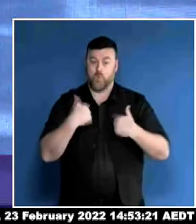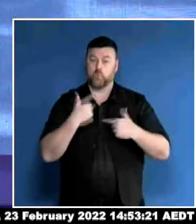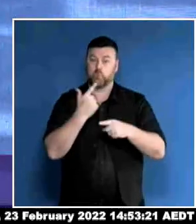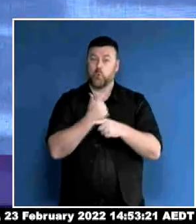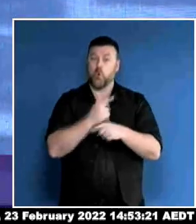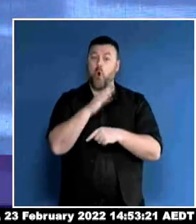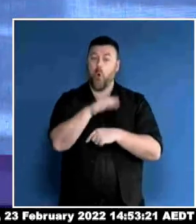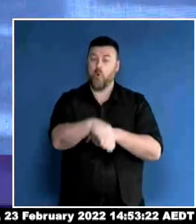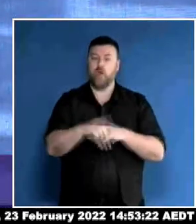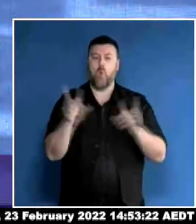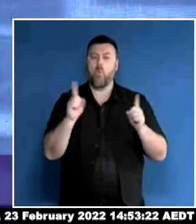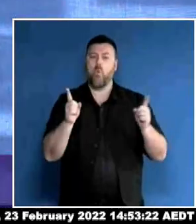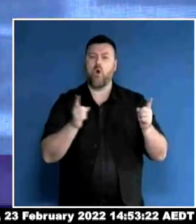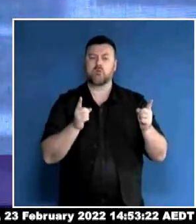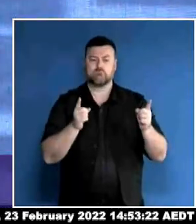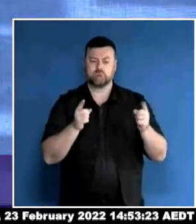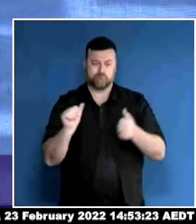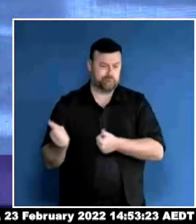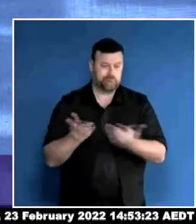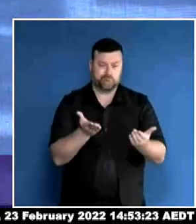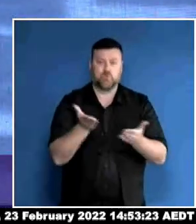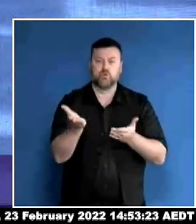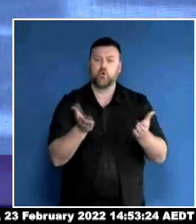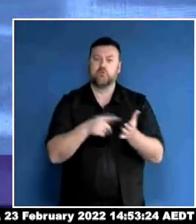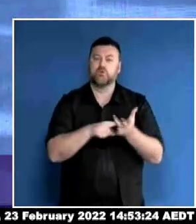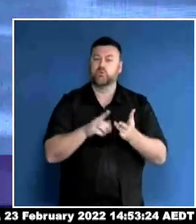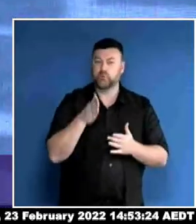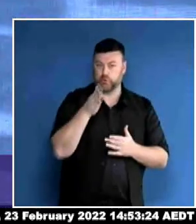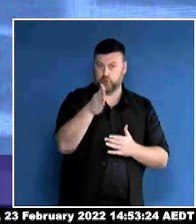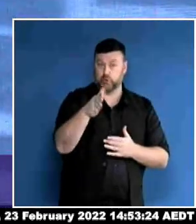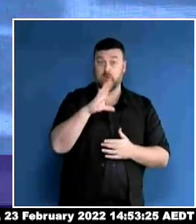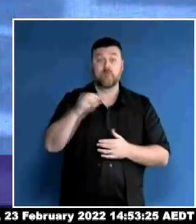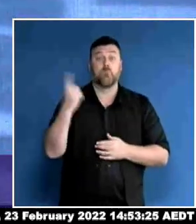you - for you as a DES participant. Okay. So we are up to that part.